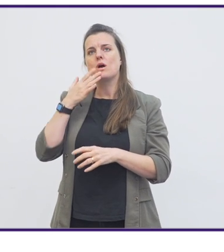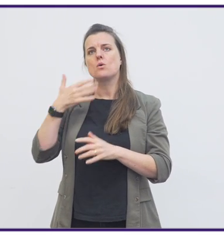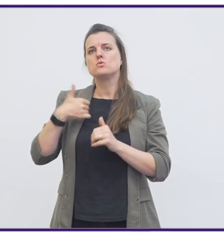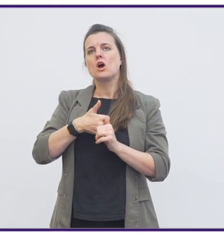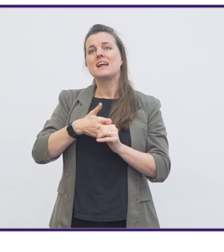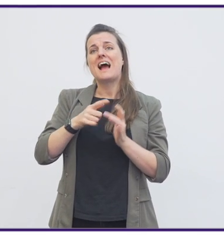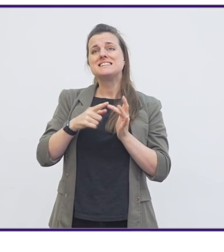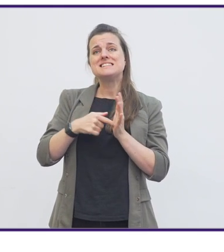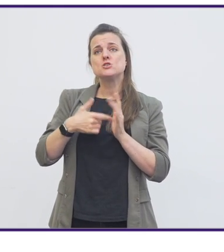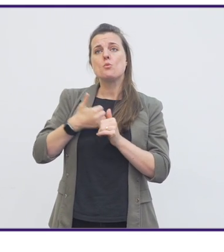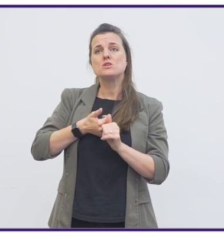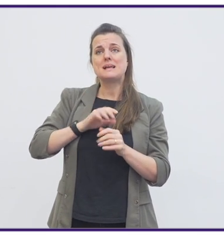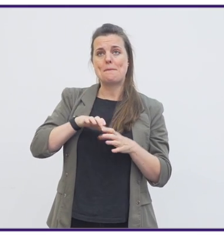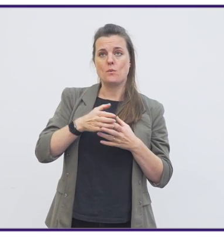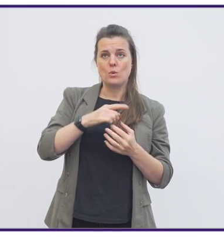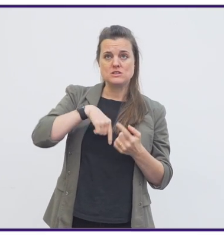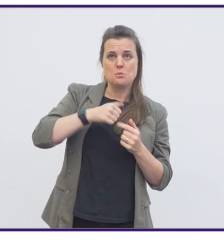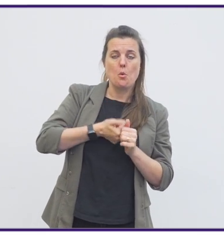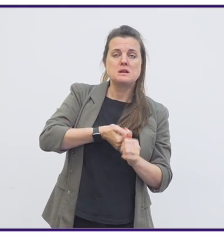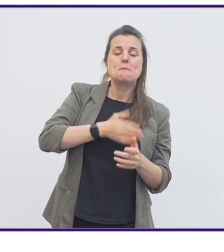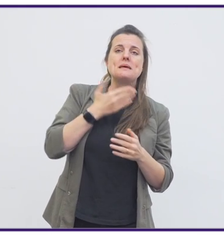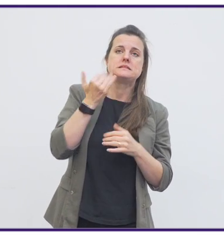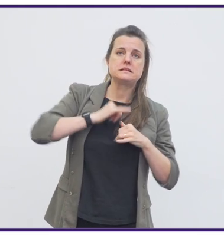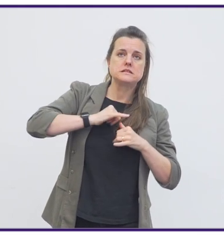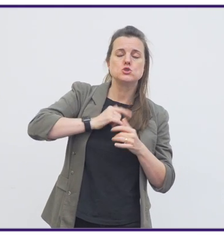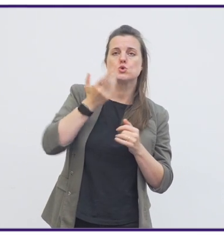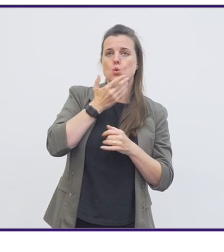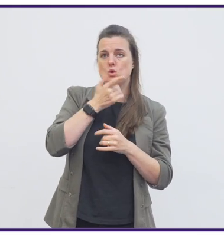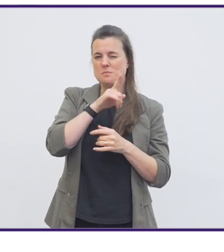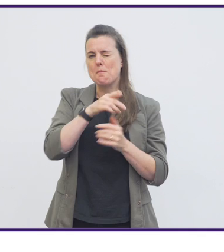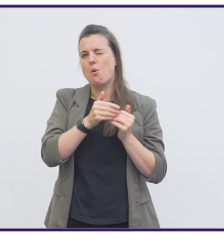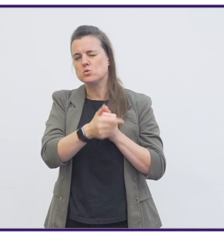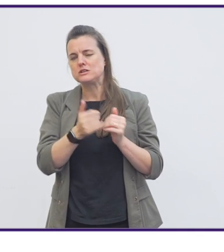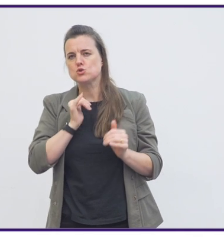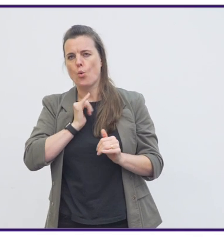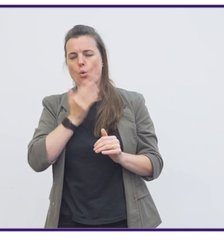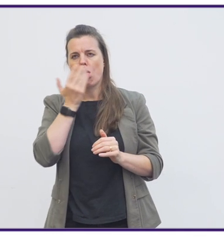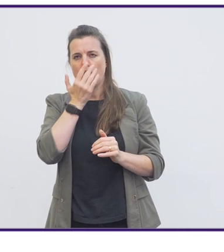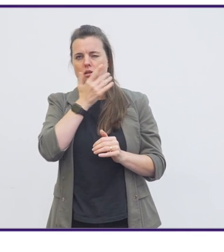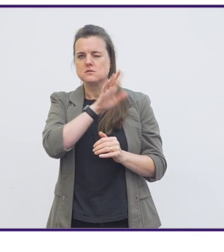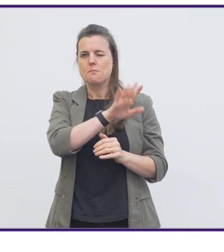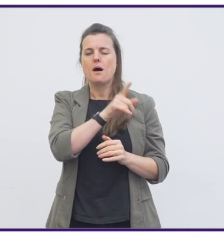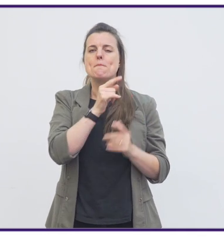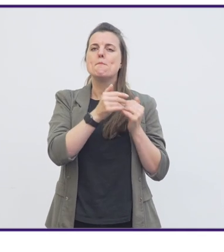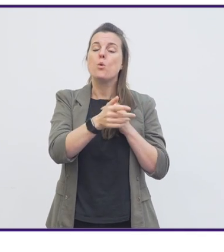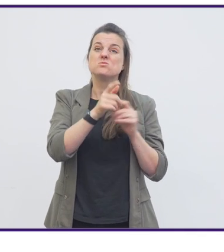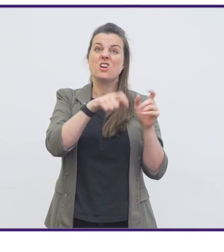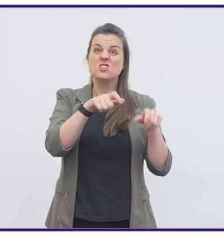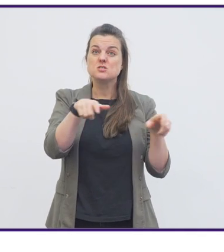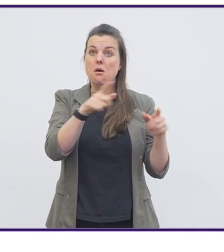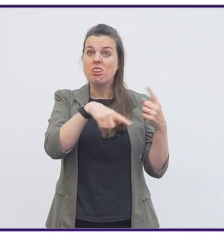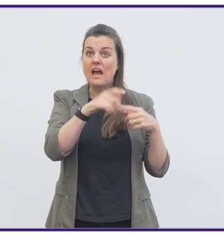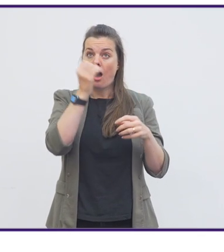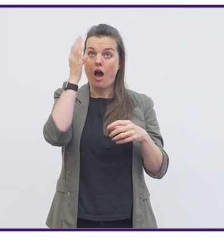We supported businesses and schools, but mainly schools, and as you can imagine, not every customer was exactly confident with technology.